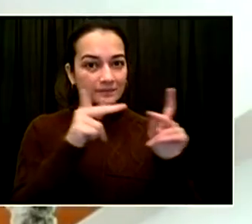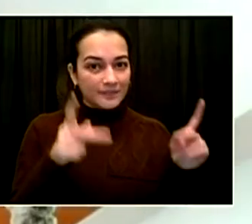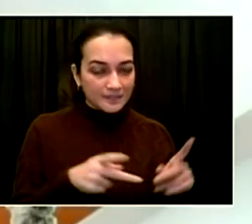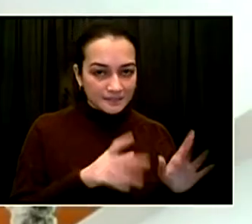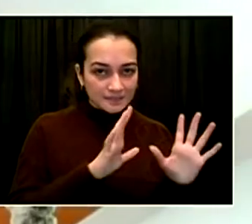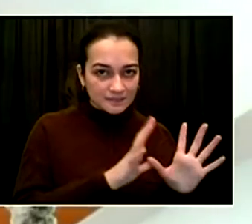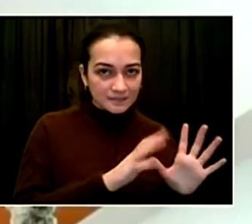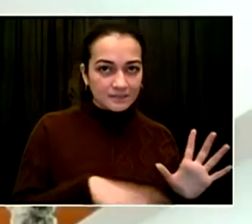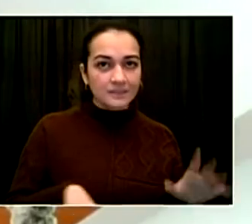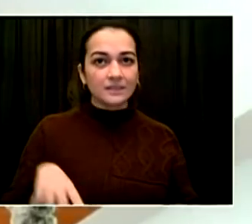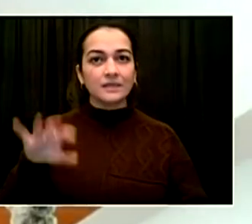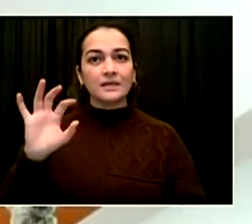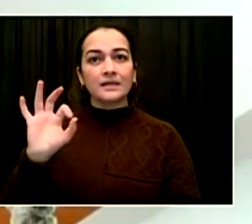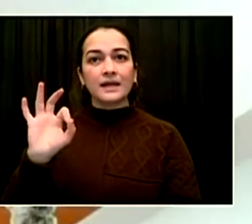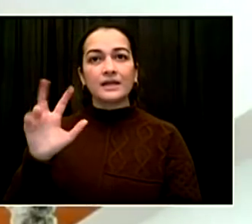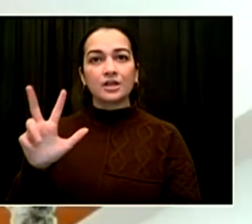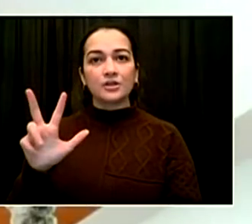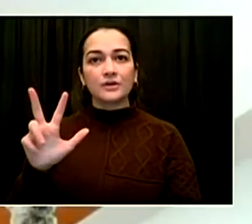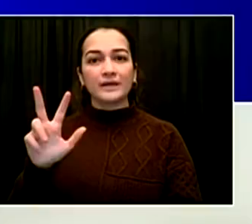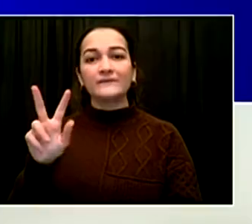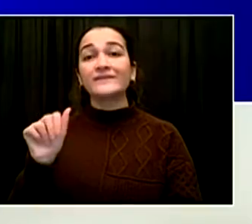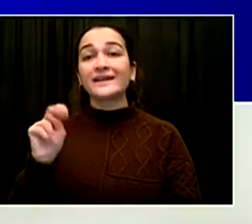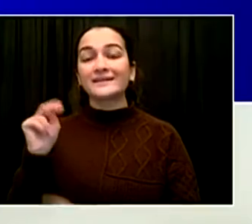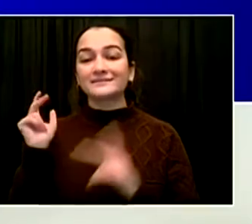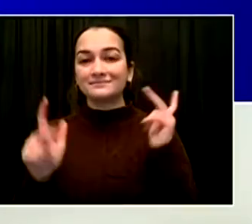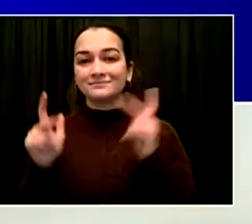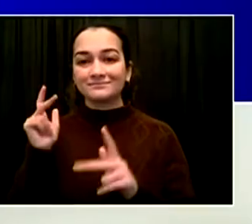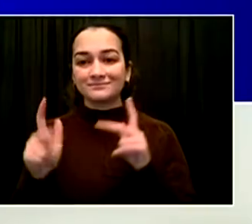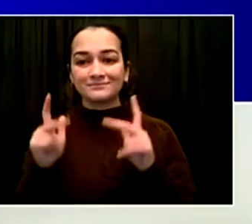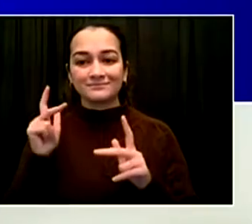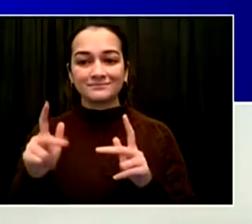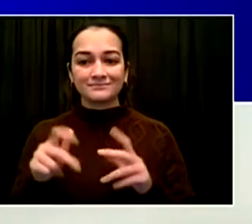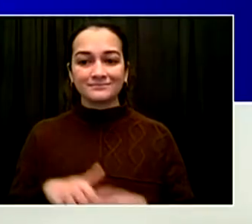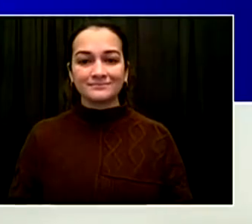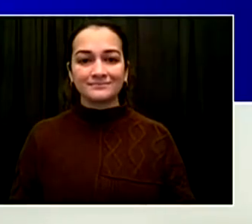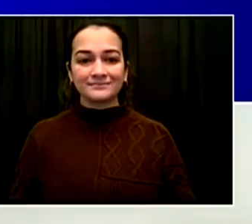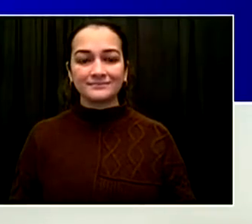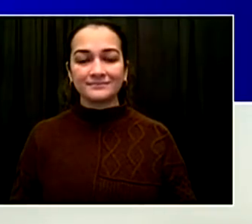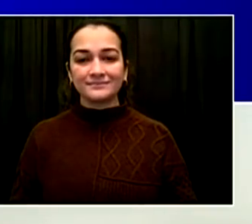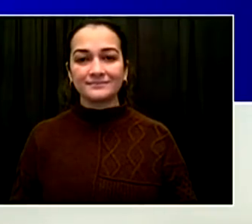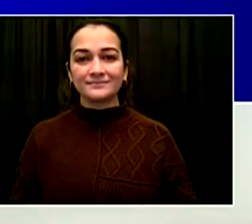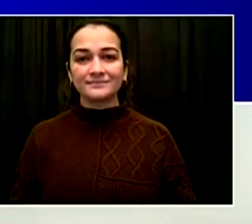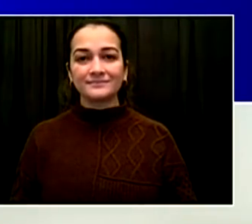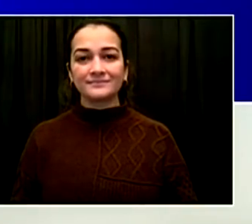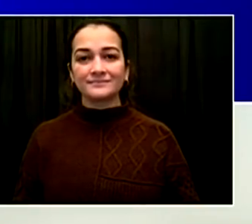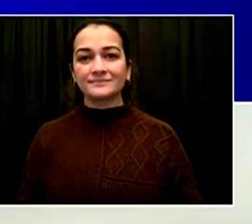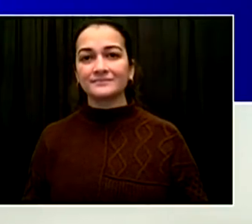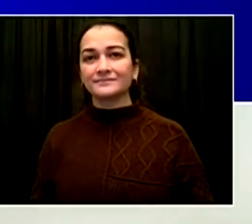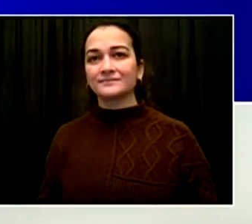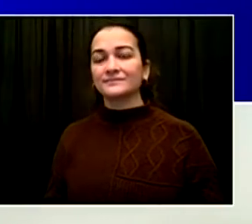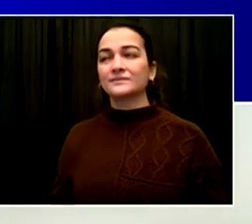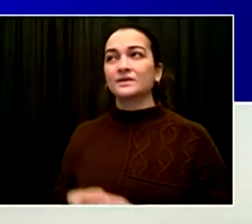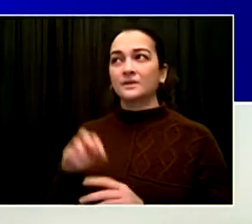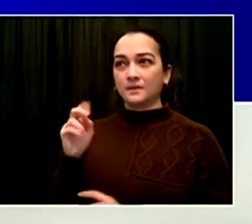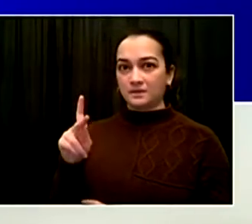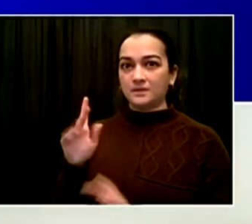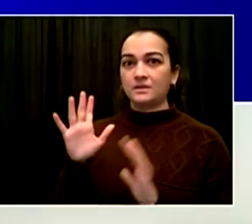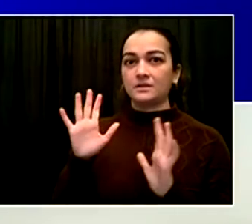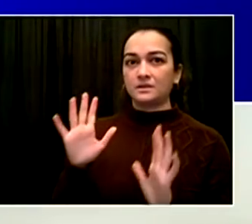BECAUSE WE ALSO HAVE [